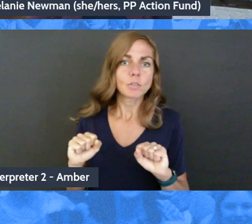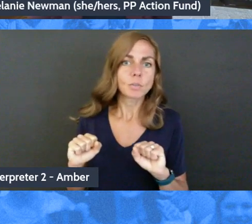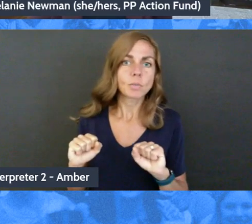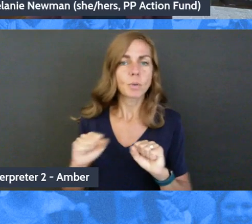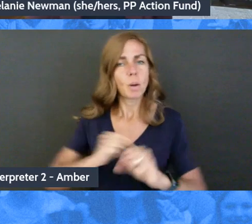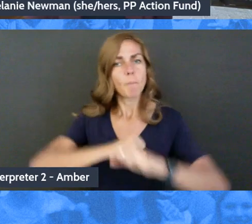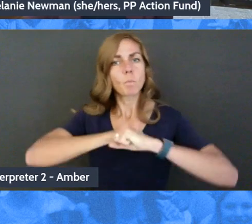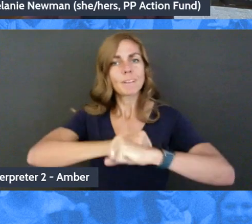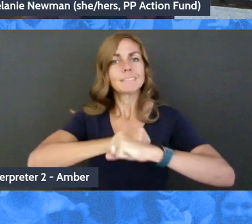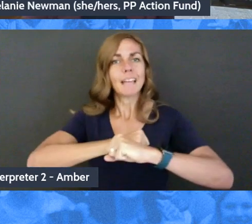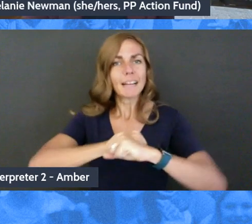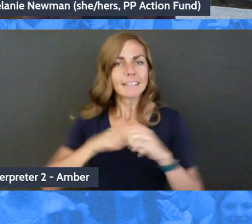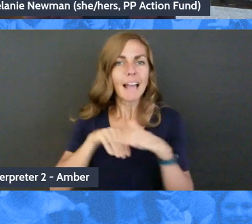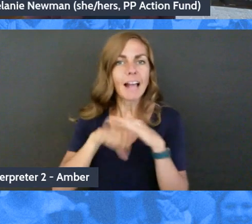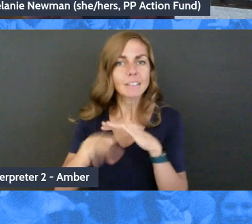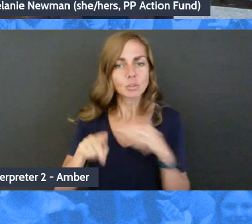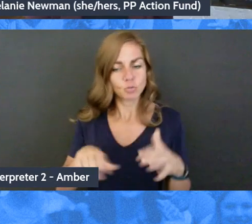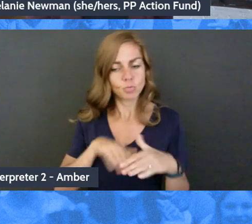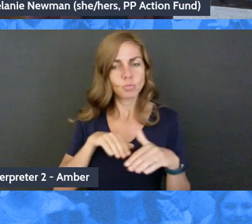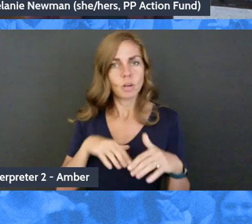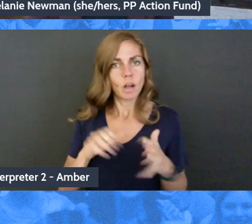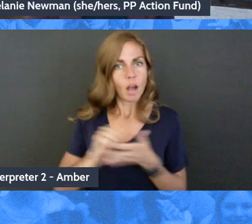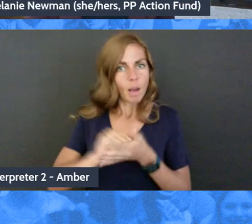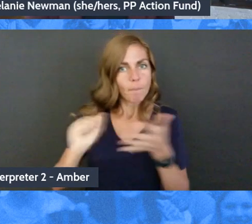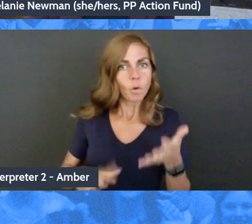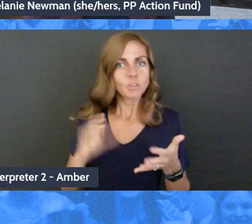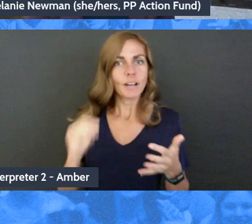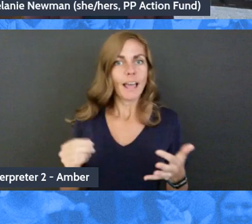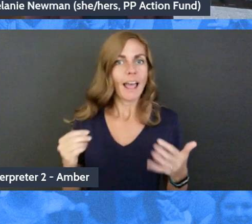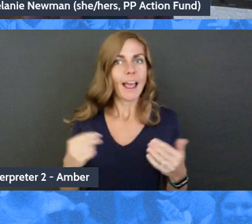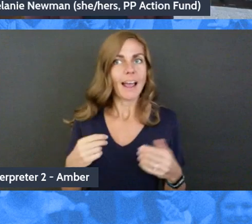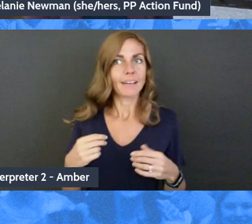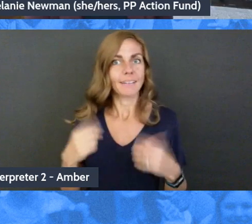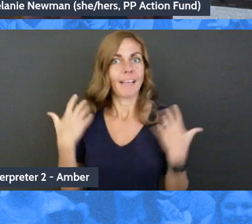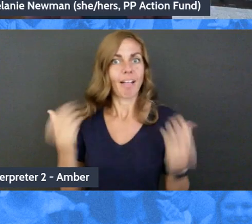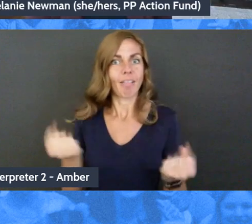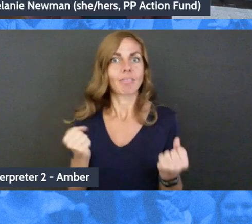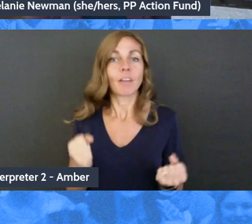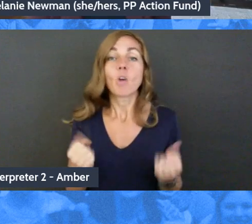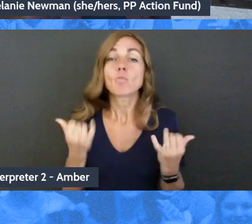to work in reproductive health. And now is the most important moment in that fight.